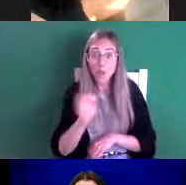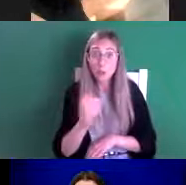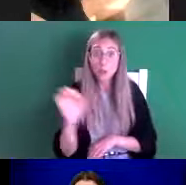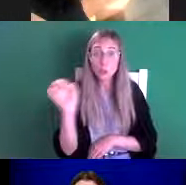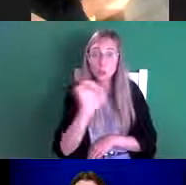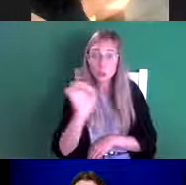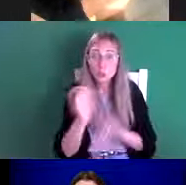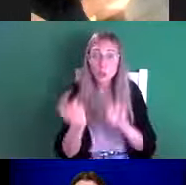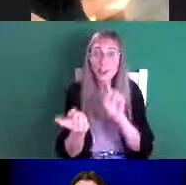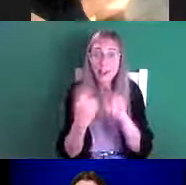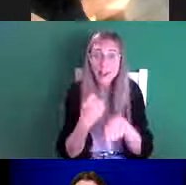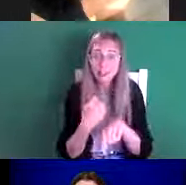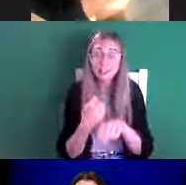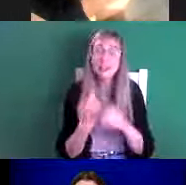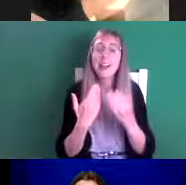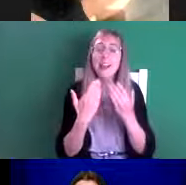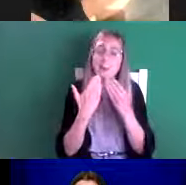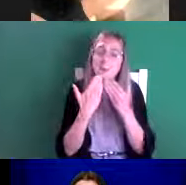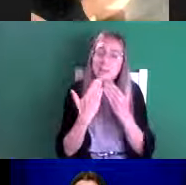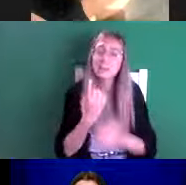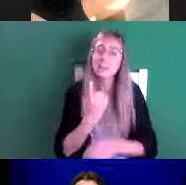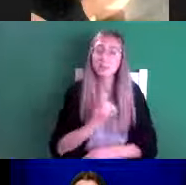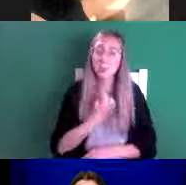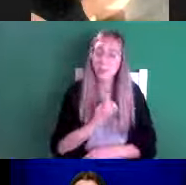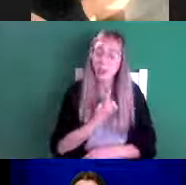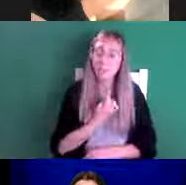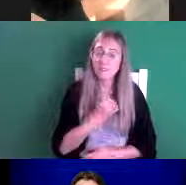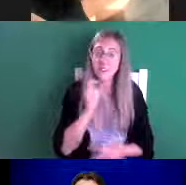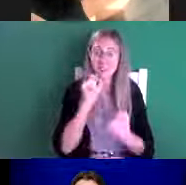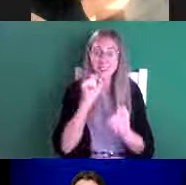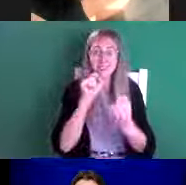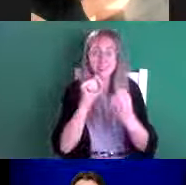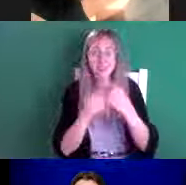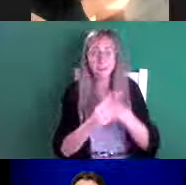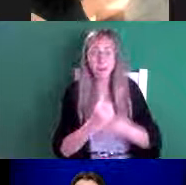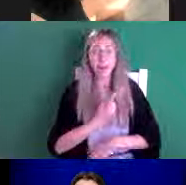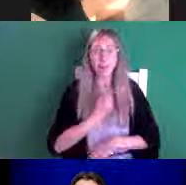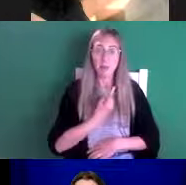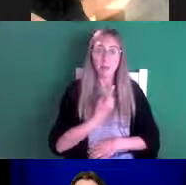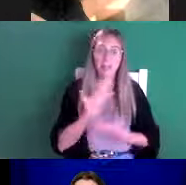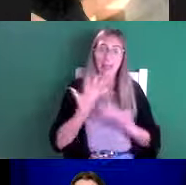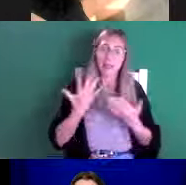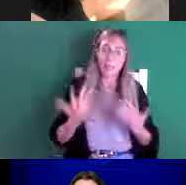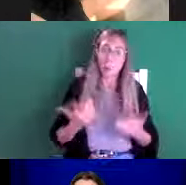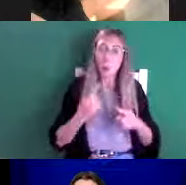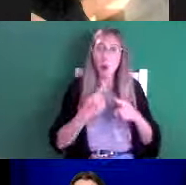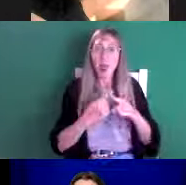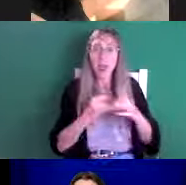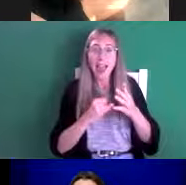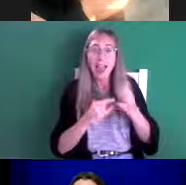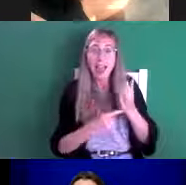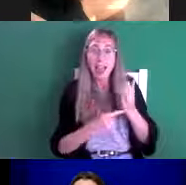then please send it through to me or esther or both of us and we'll get around to answering them